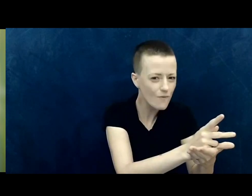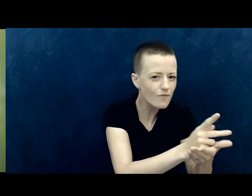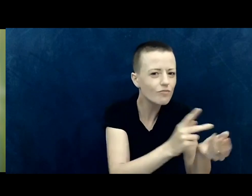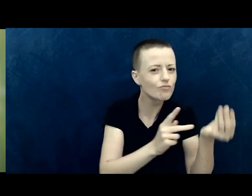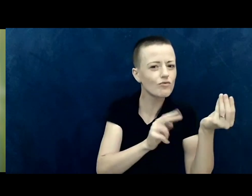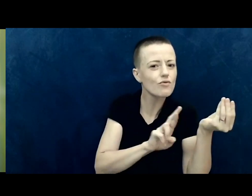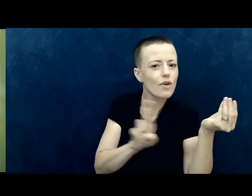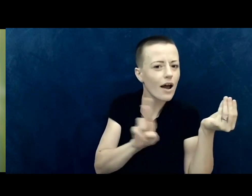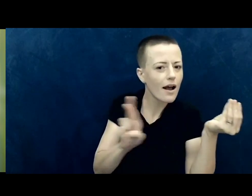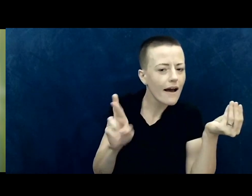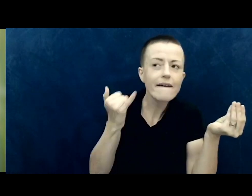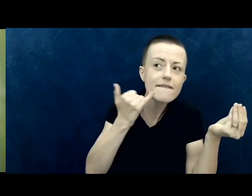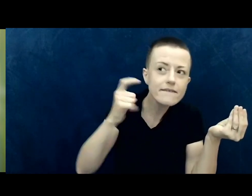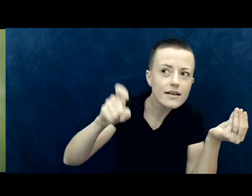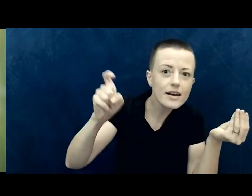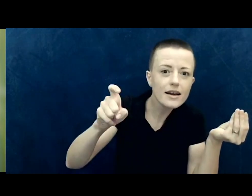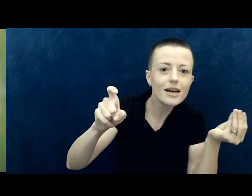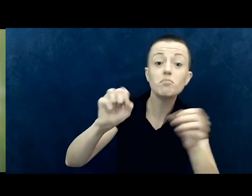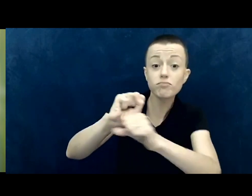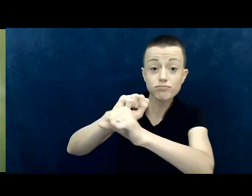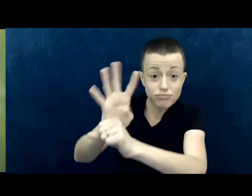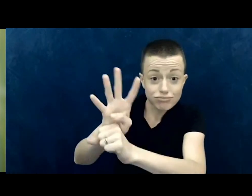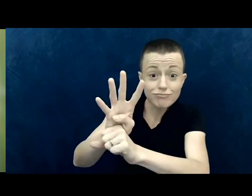studied and approved for many years before this.